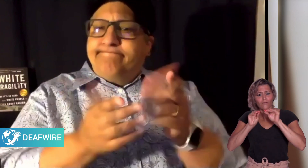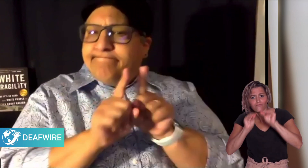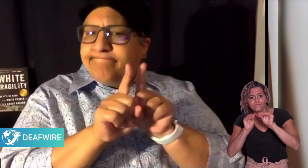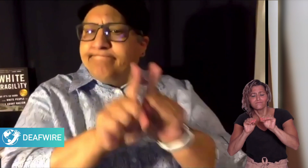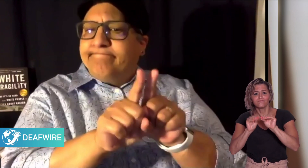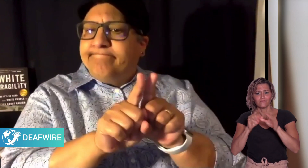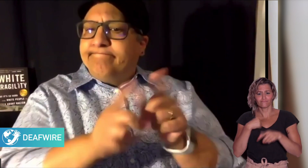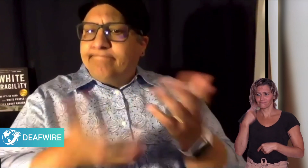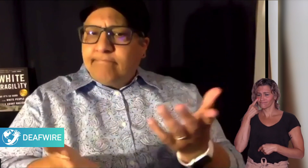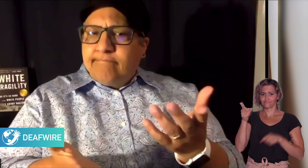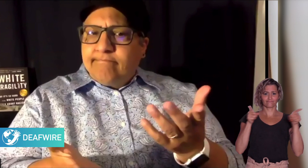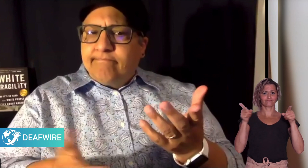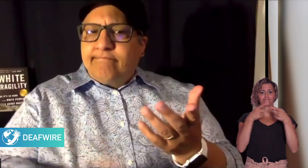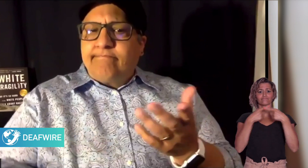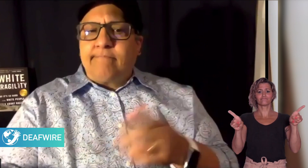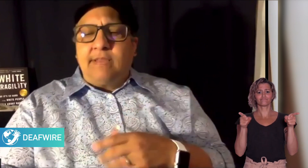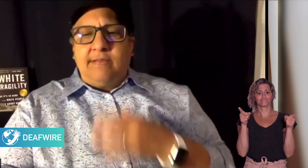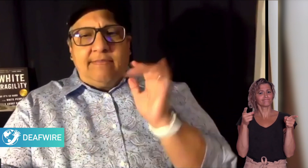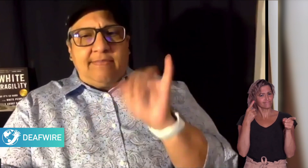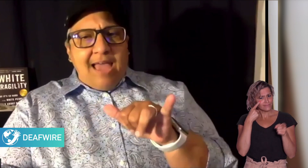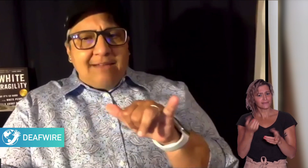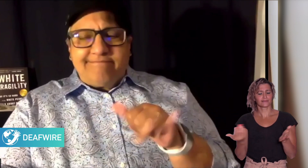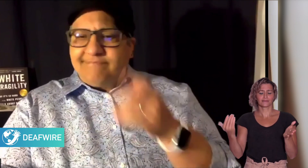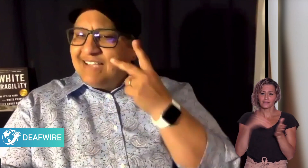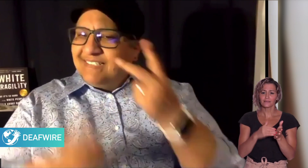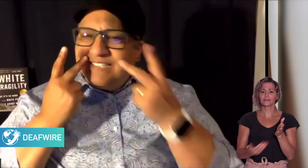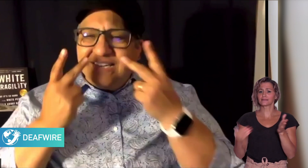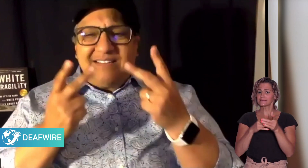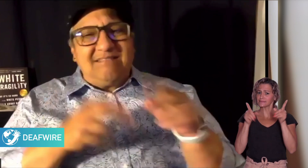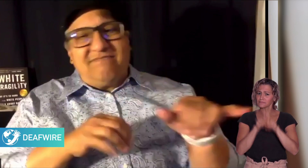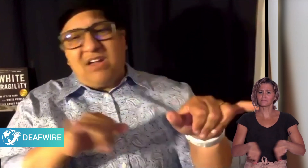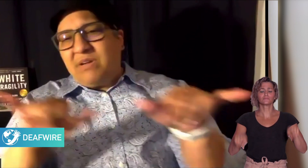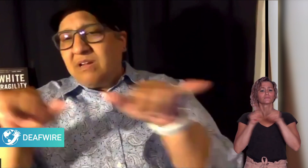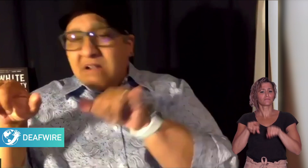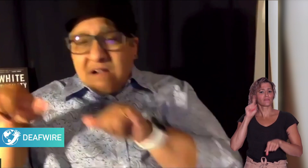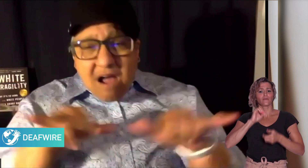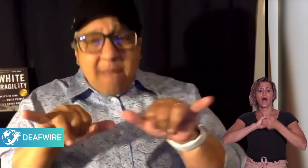offered mentorship. That’s what I’ve seen commonly